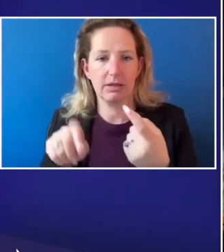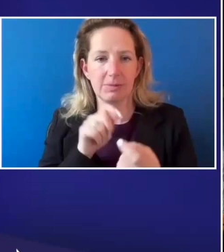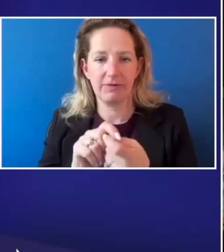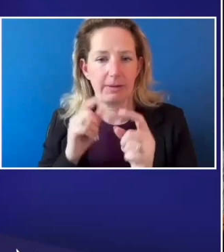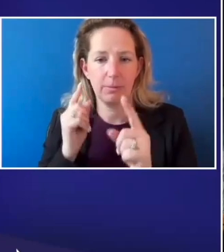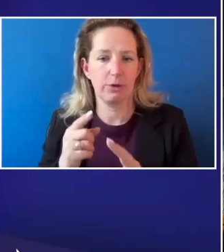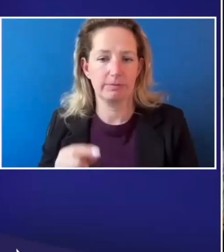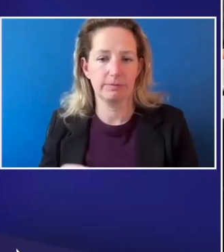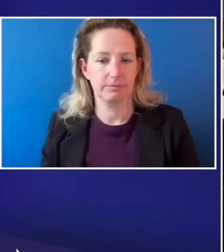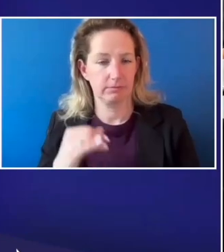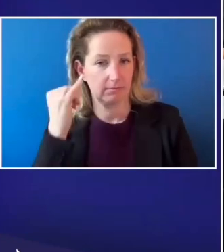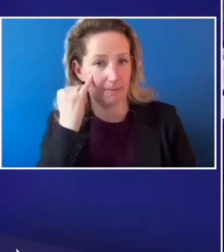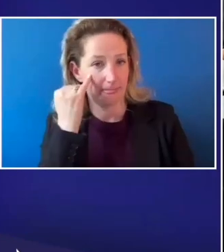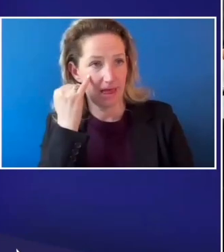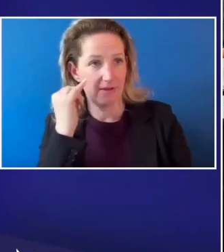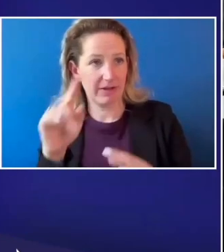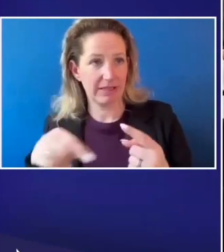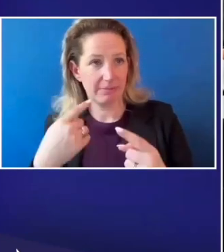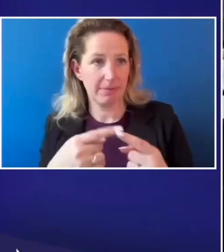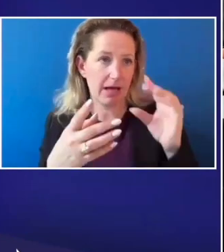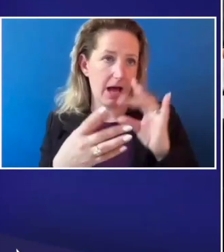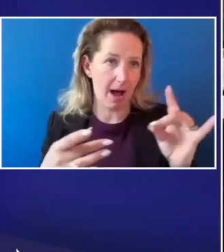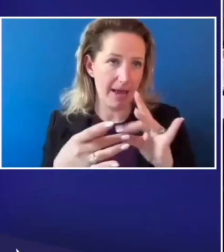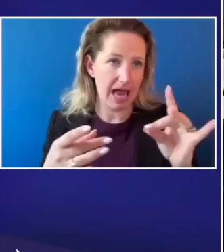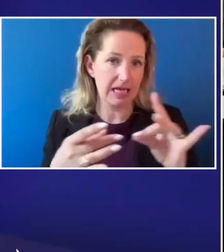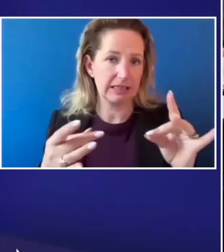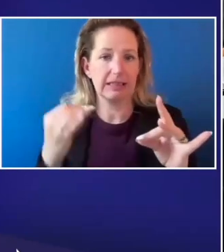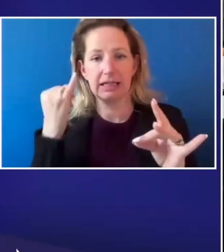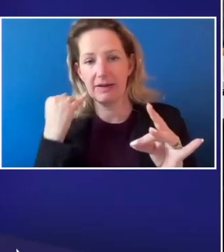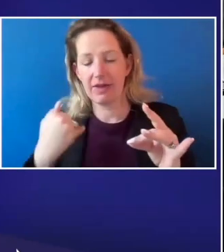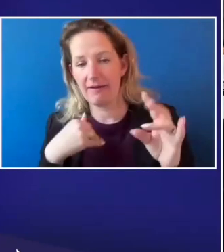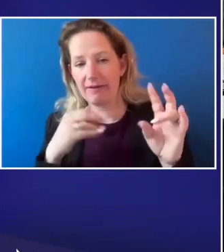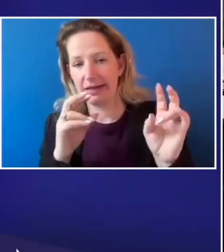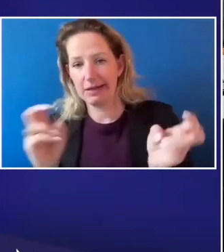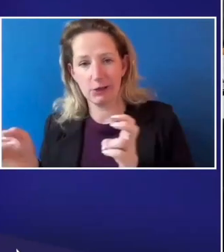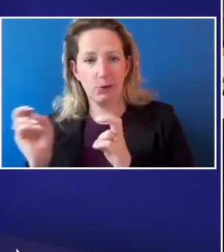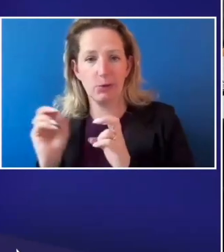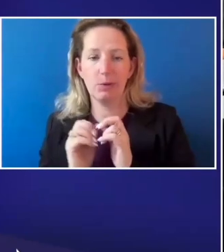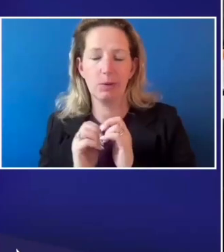If it's about somebody's comment and if they have an issue with how we um, incorporated it.